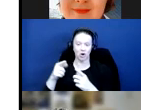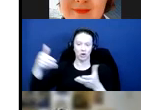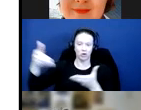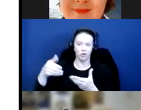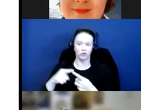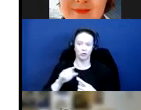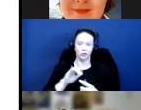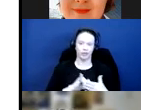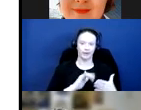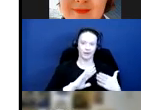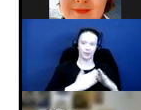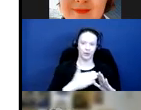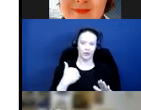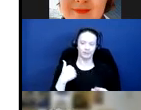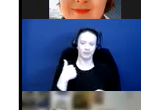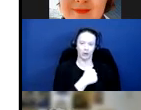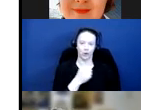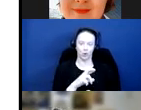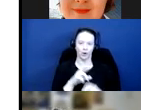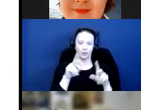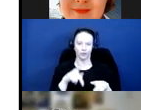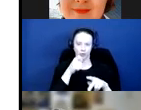or the constituent of the legislator.